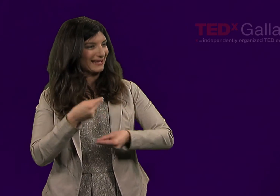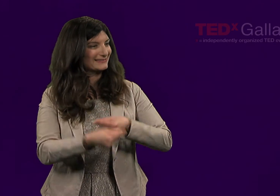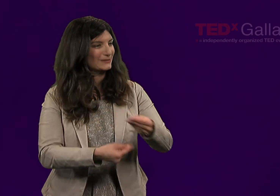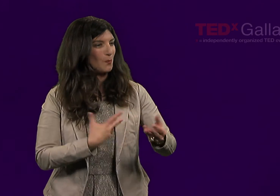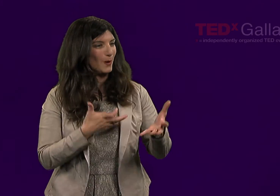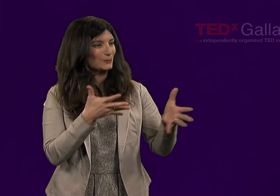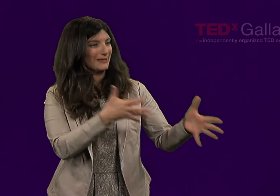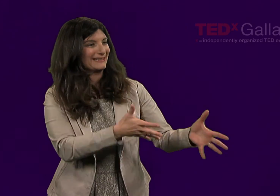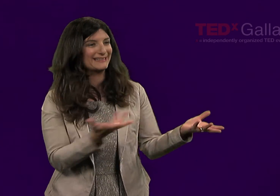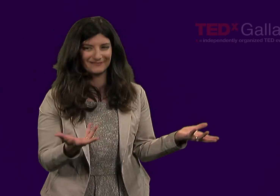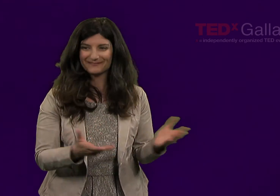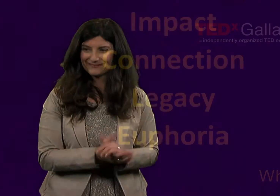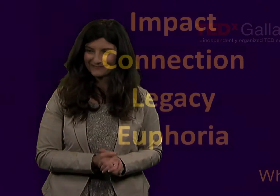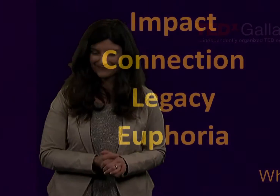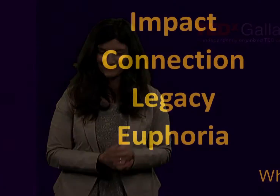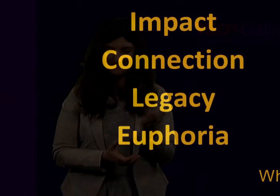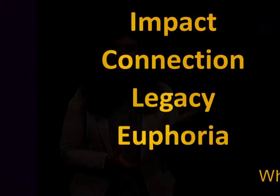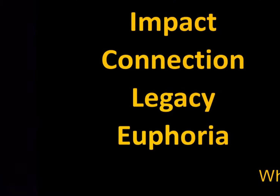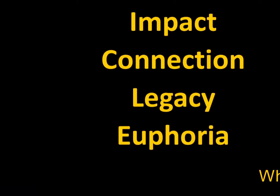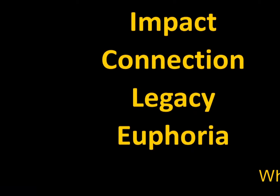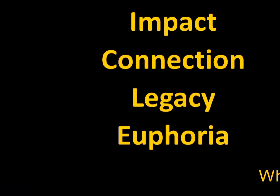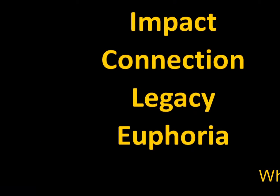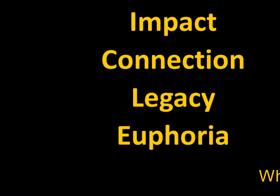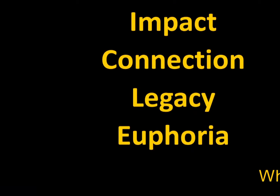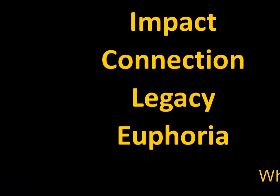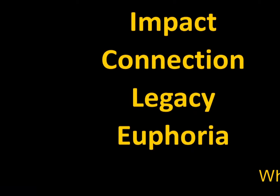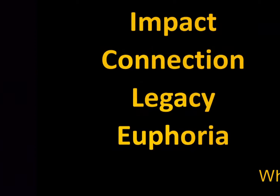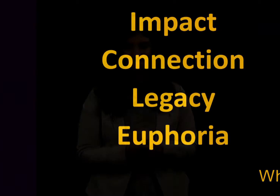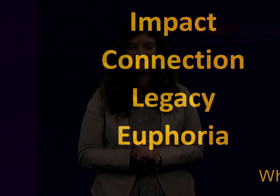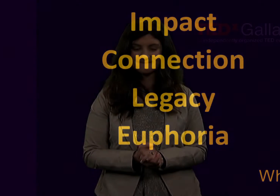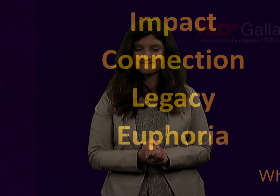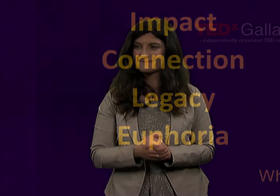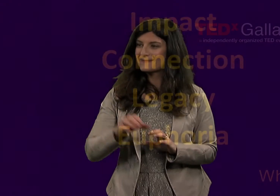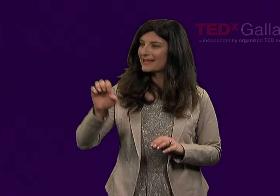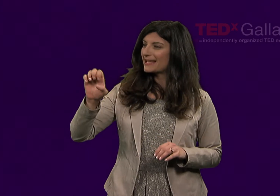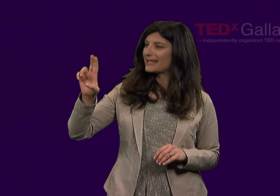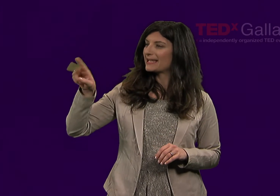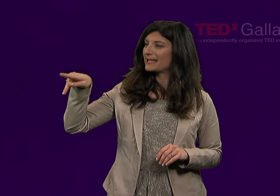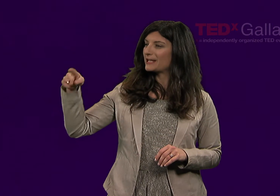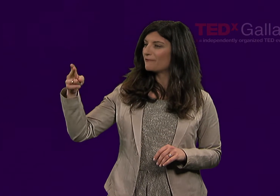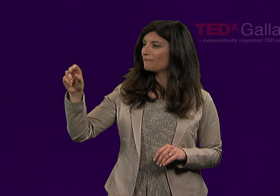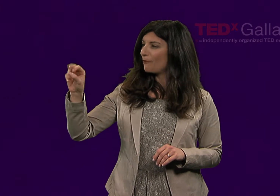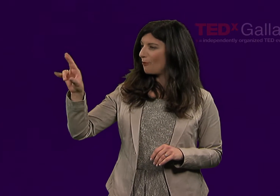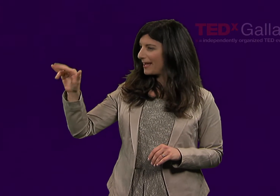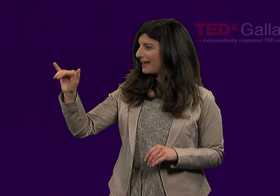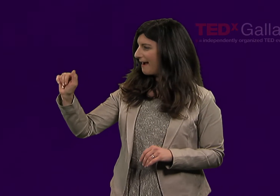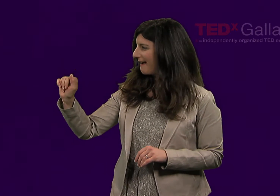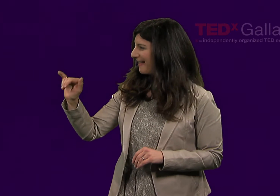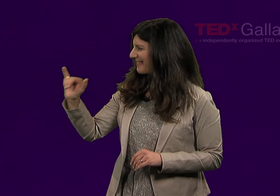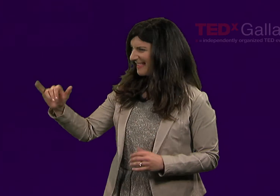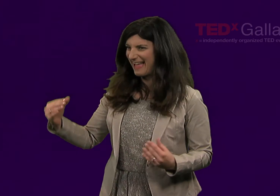and that legacy is what that's all about. [Euphoria] But I have to say there's also a euphoria to it.